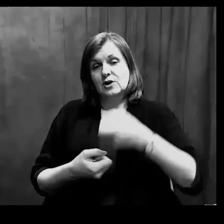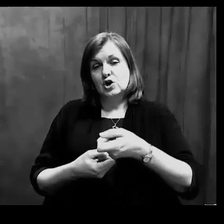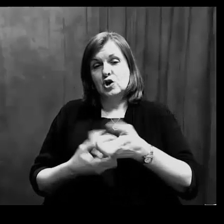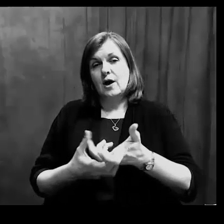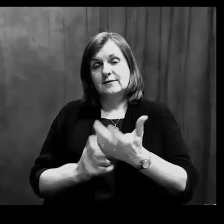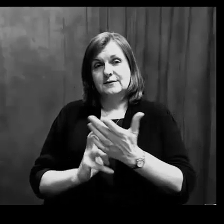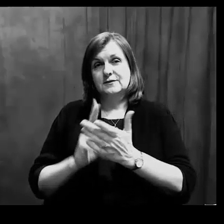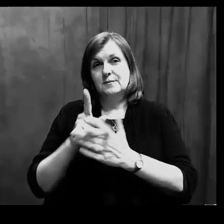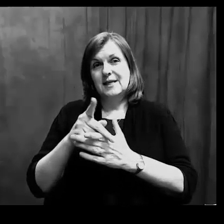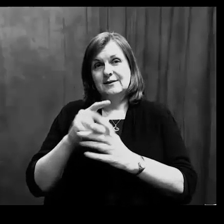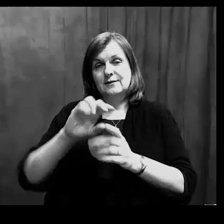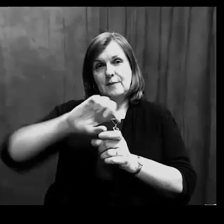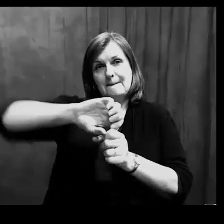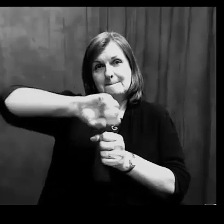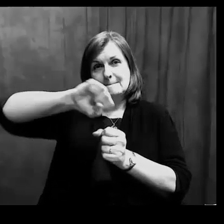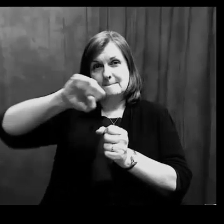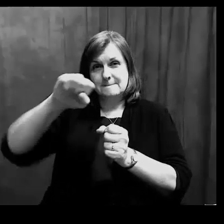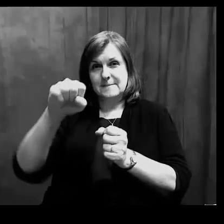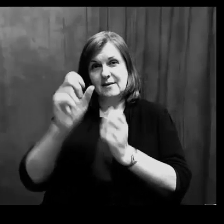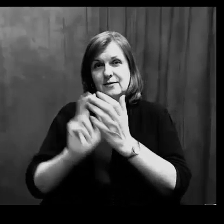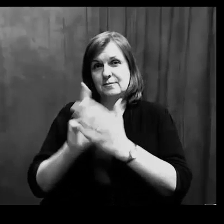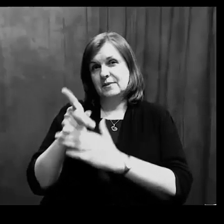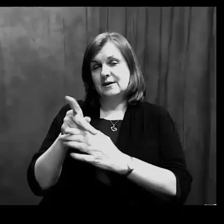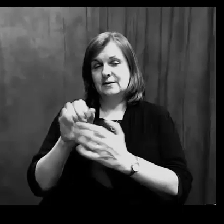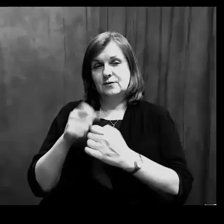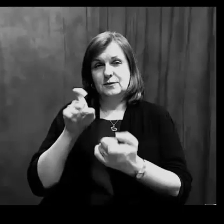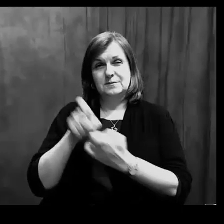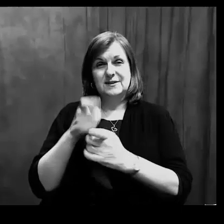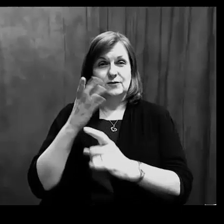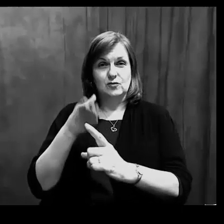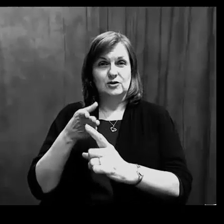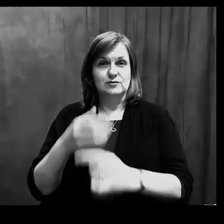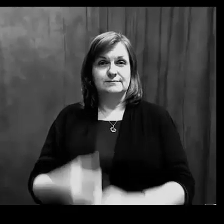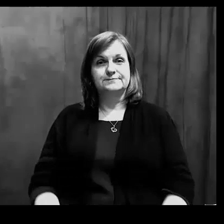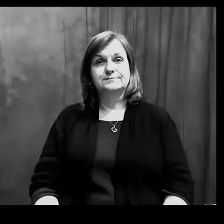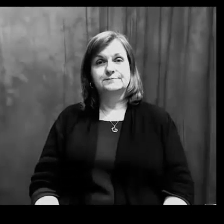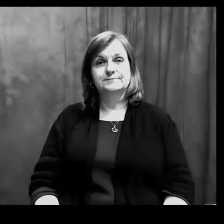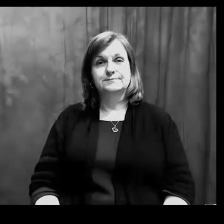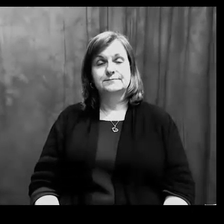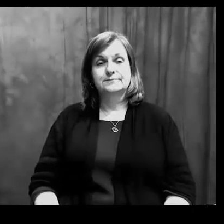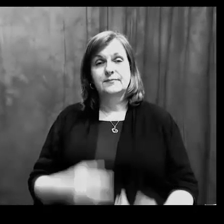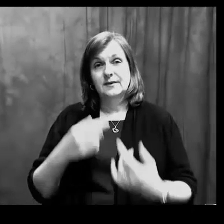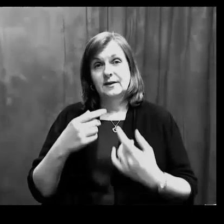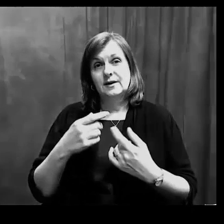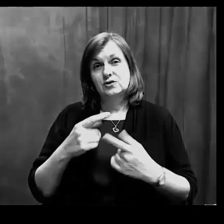elongation of cells will actually help to bend the plant in that particular direction